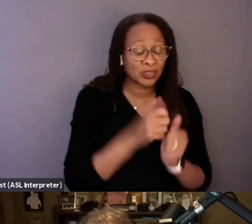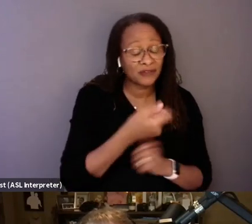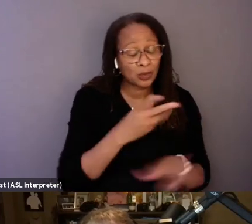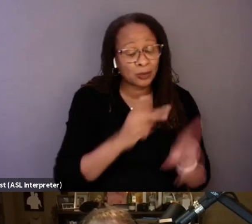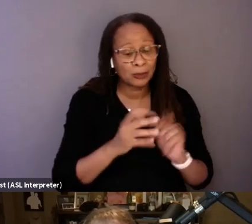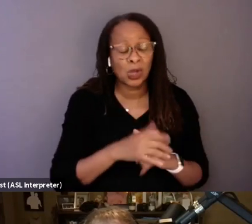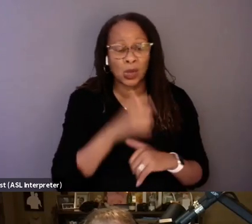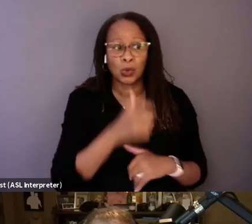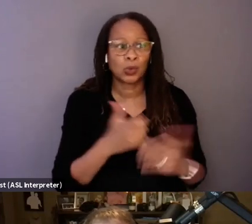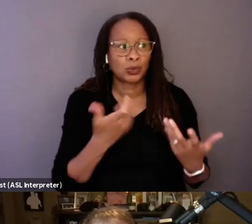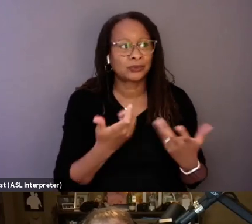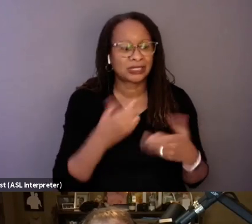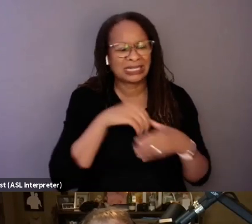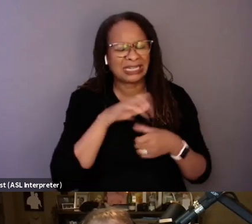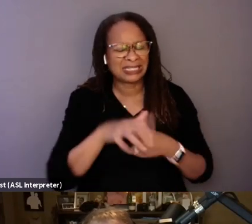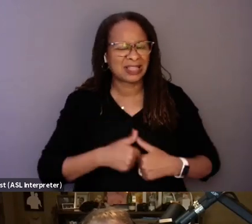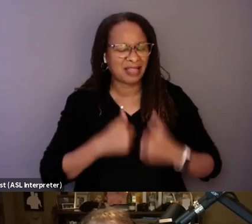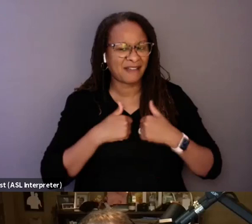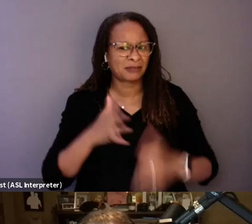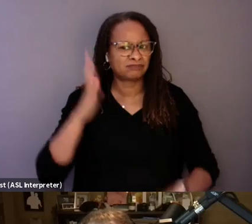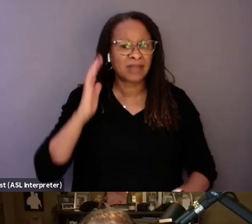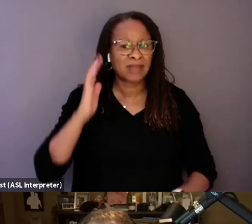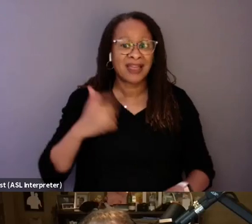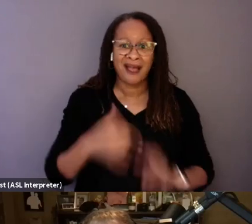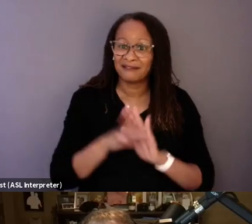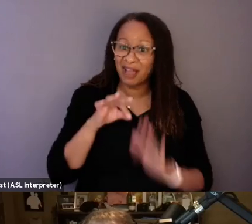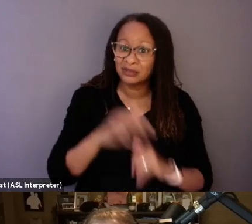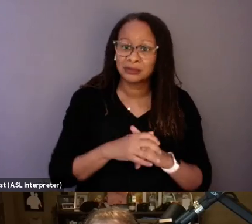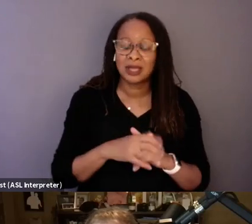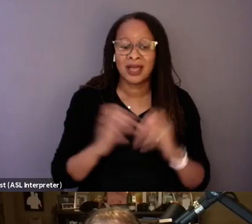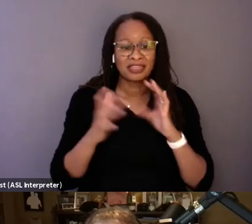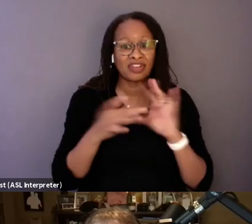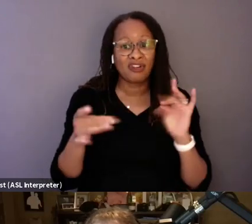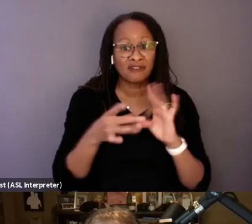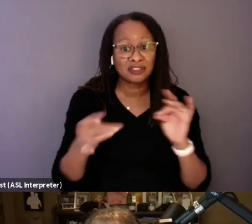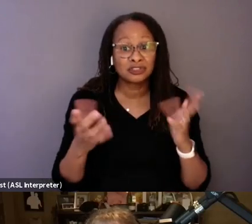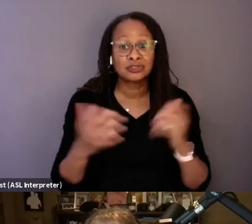who had been in John's life and I found these conversations to be,